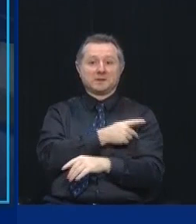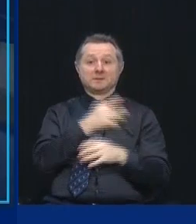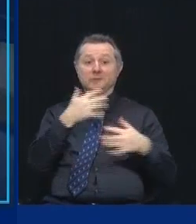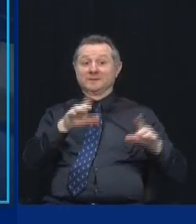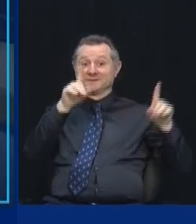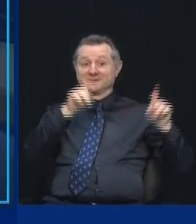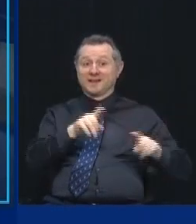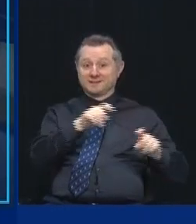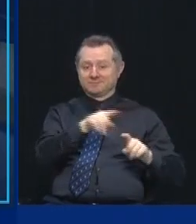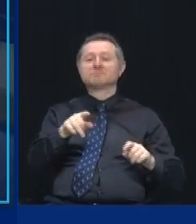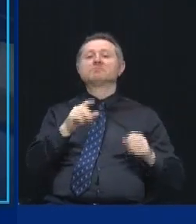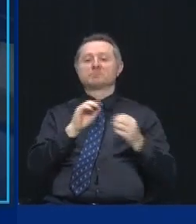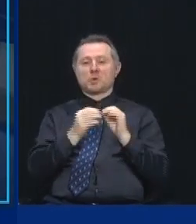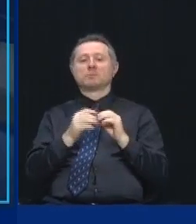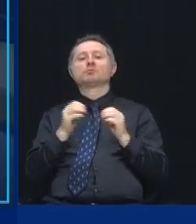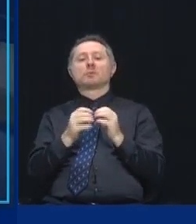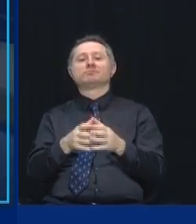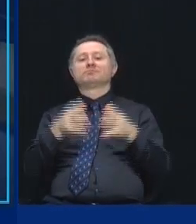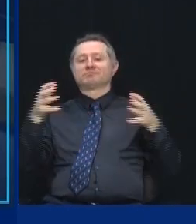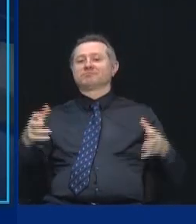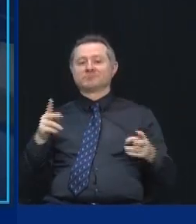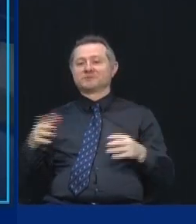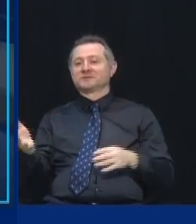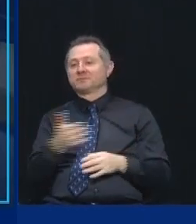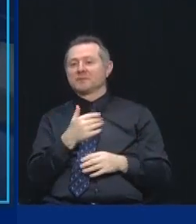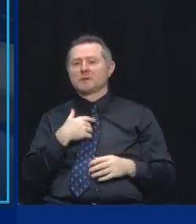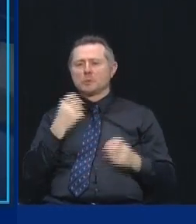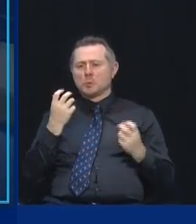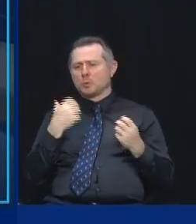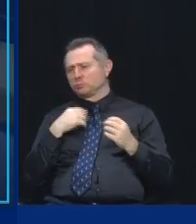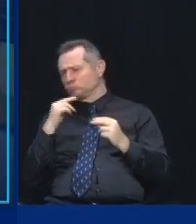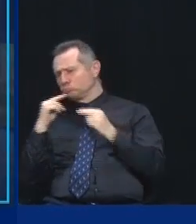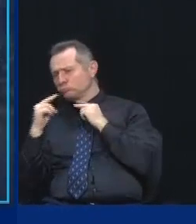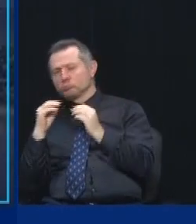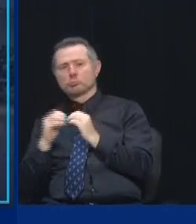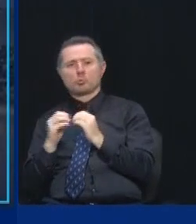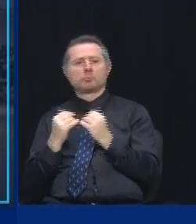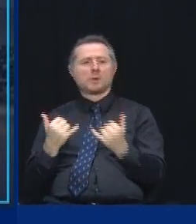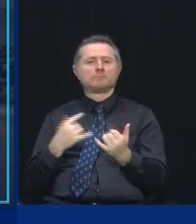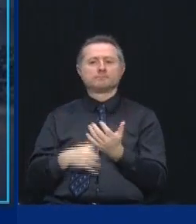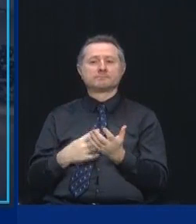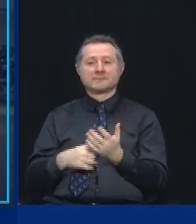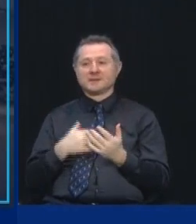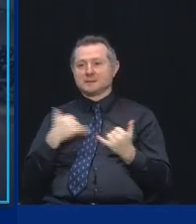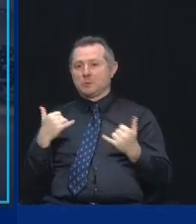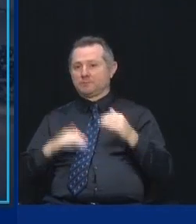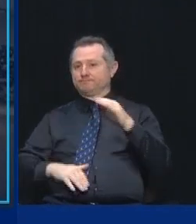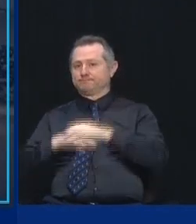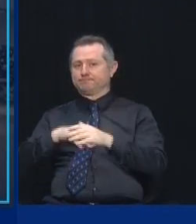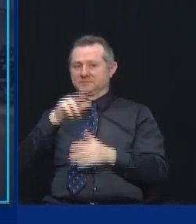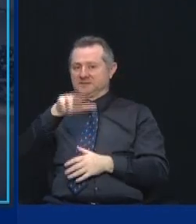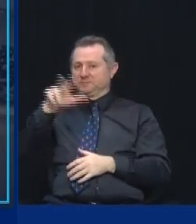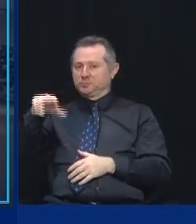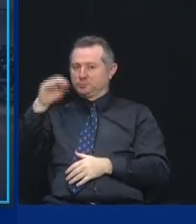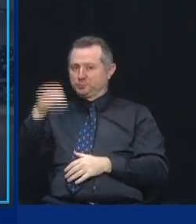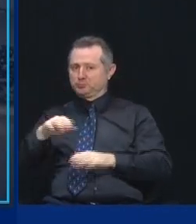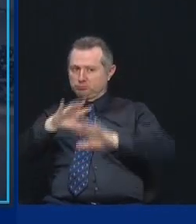HAVE X PERCENT. IF YOU HAVE VACCINATED PEOPLE OR PEOPLE WHO TOOK A TEST, YOU HAVE AN ADDITIONAL CAPACITY.